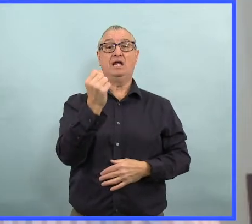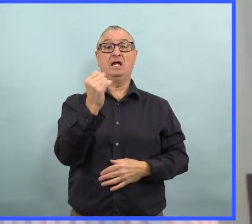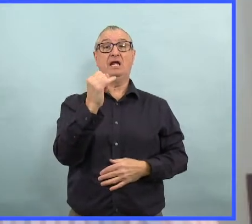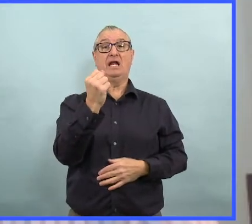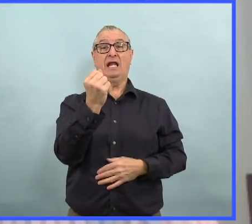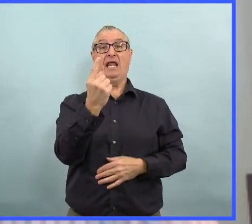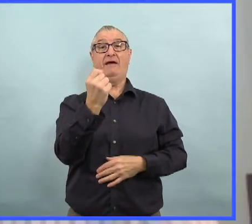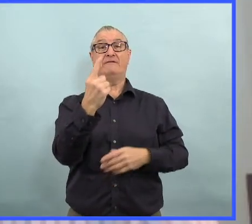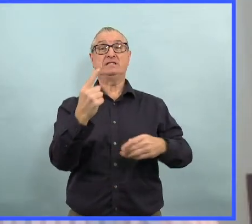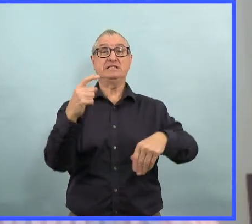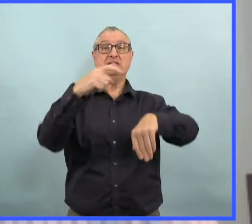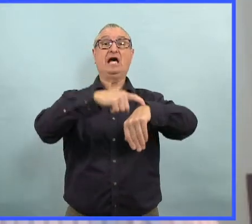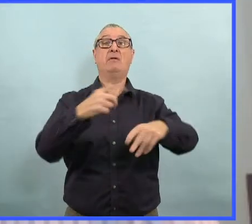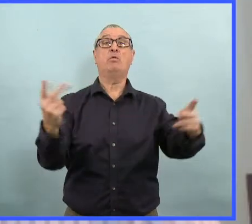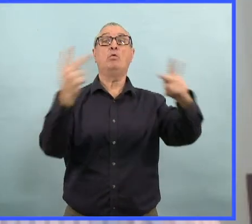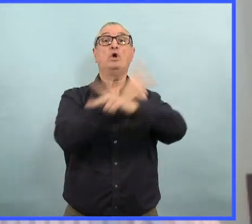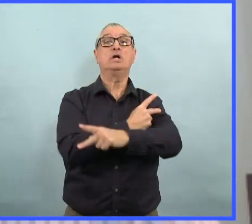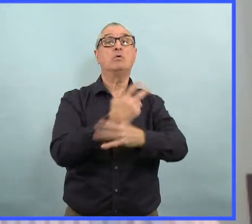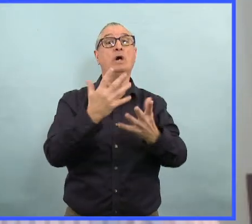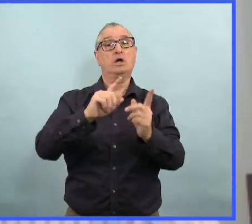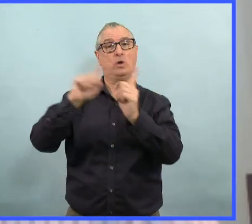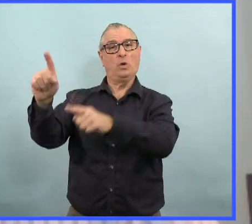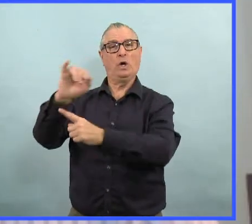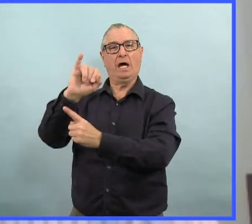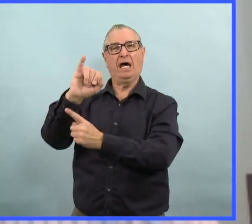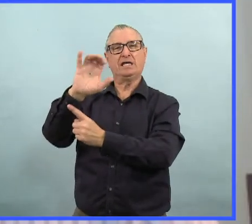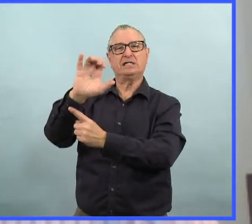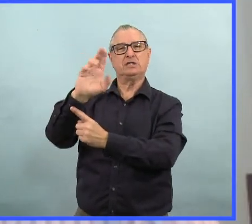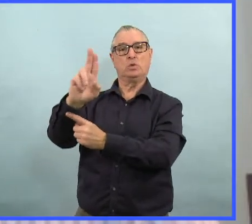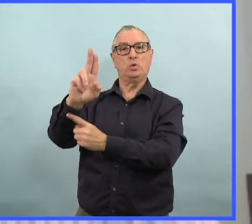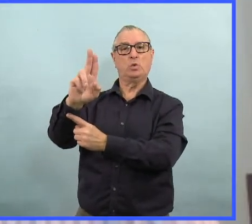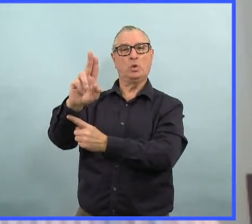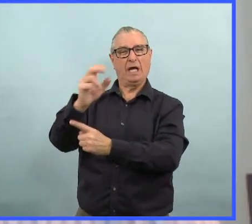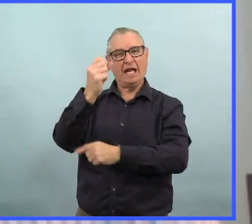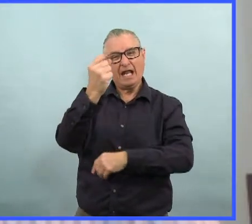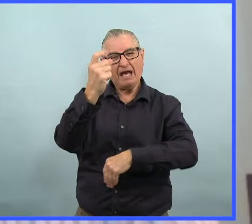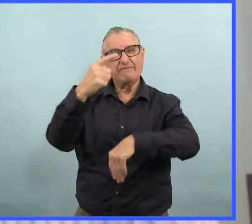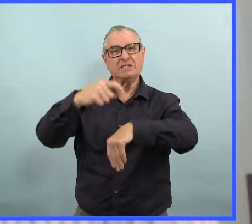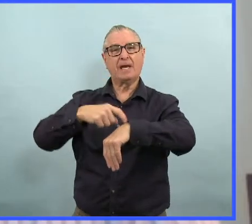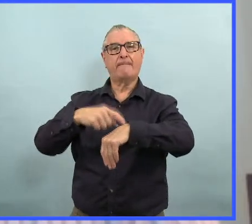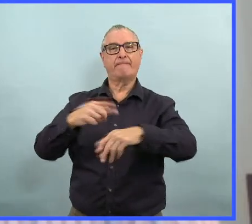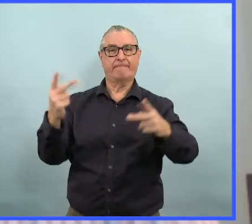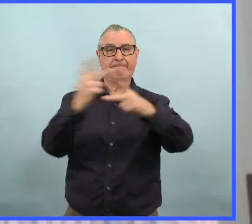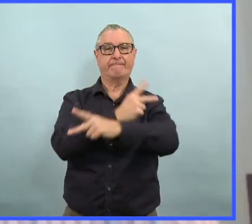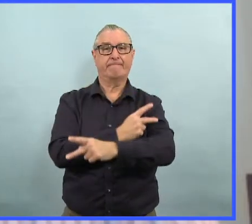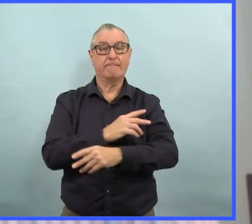die with covet 19 if you're not fully vaccinated so it's quite clear that vaccine still provides a